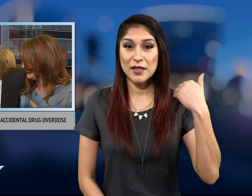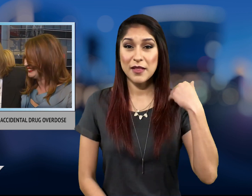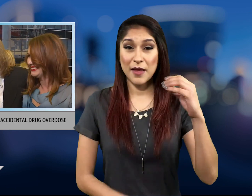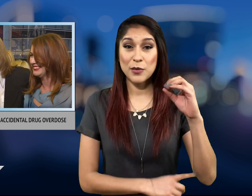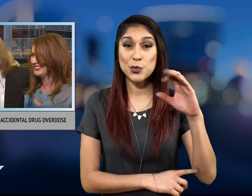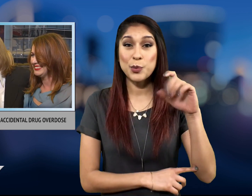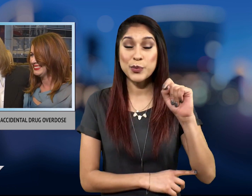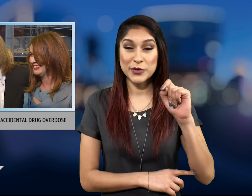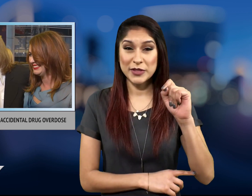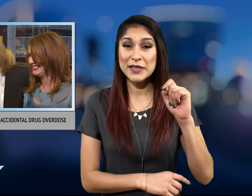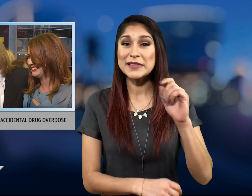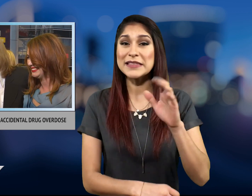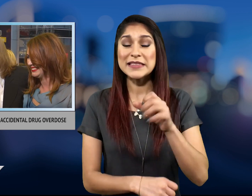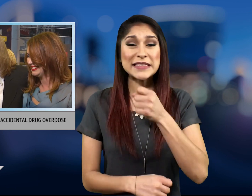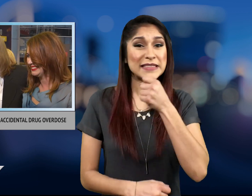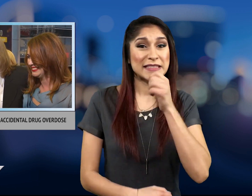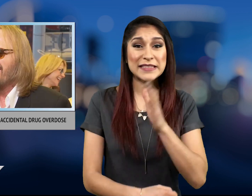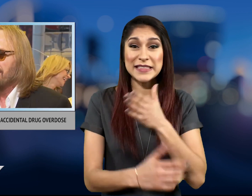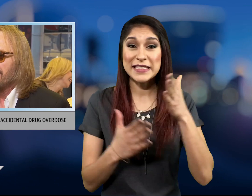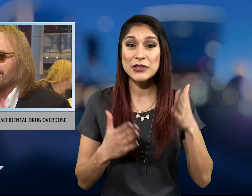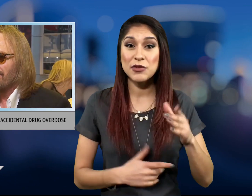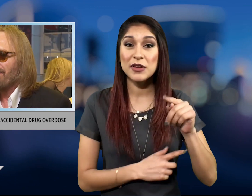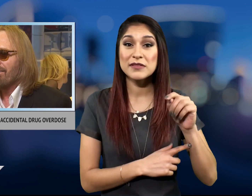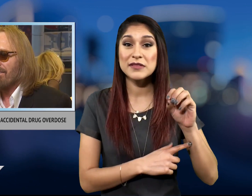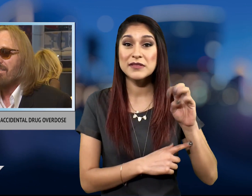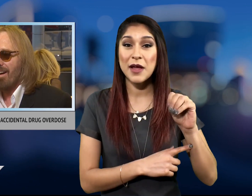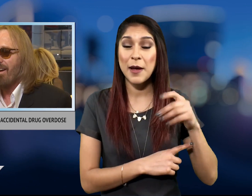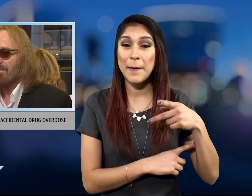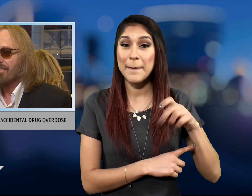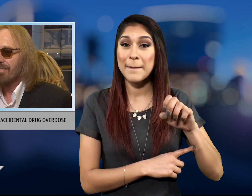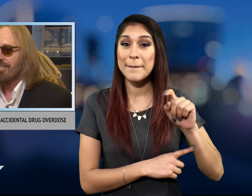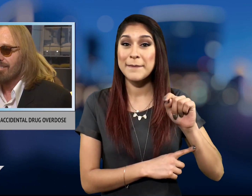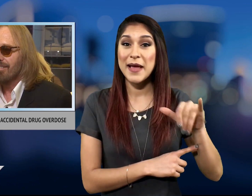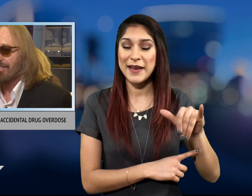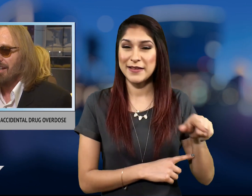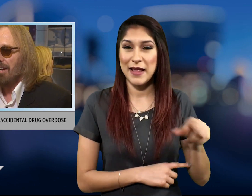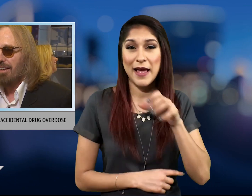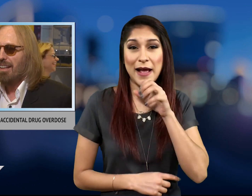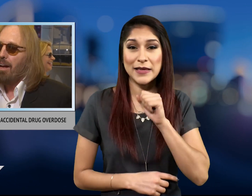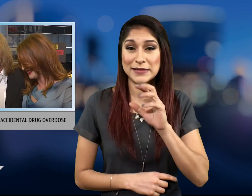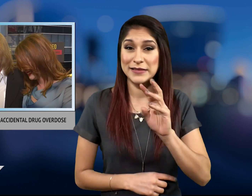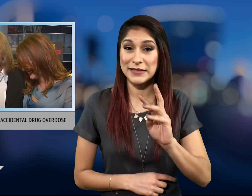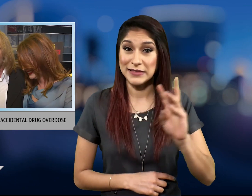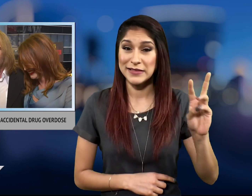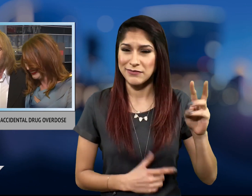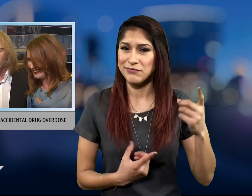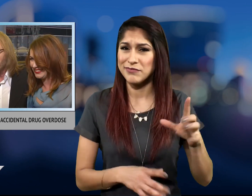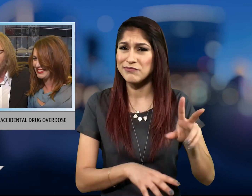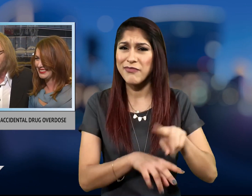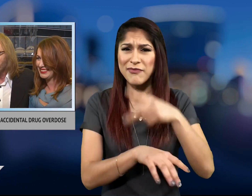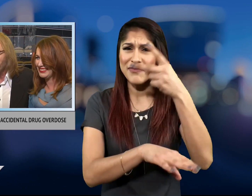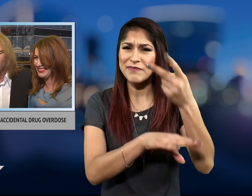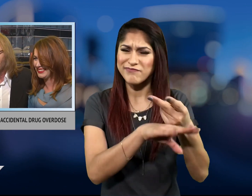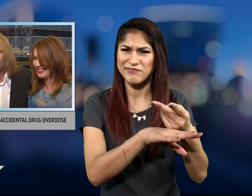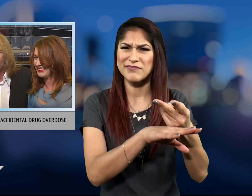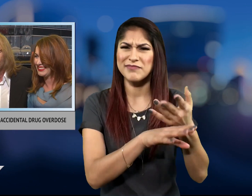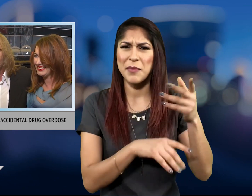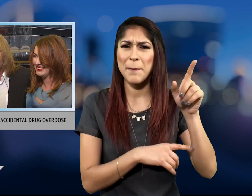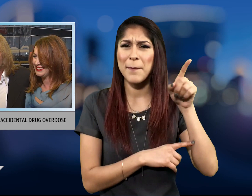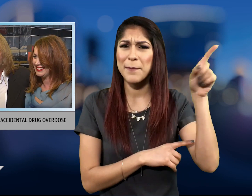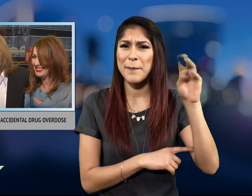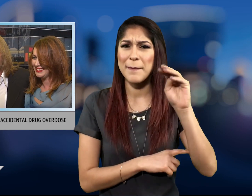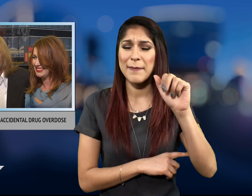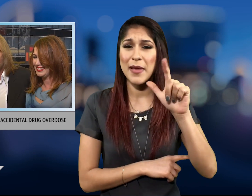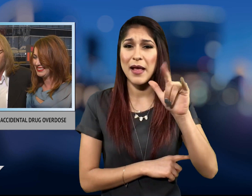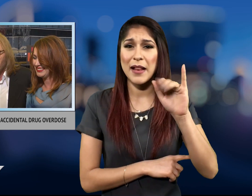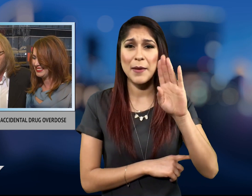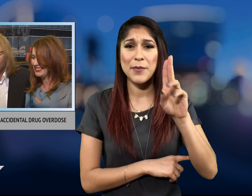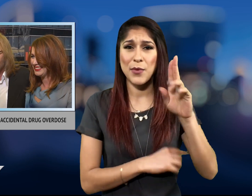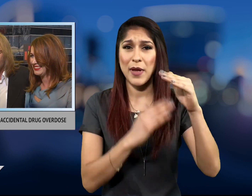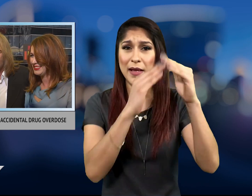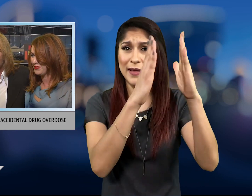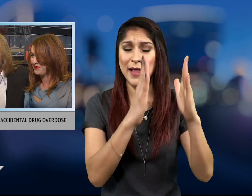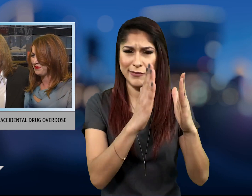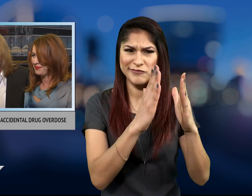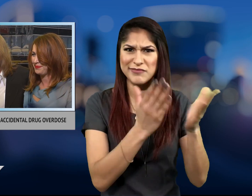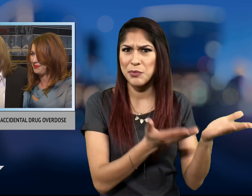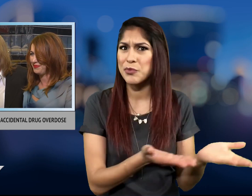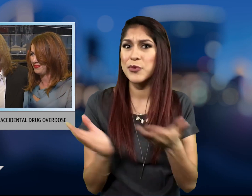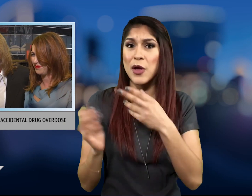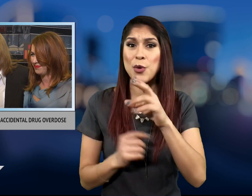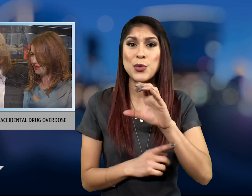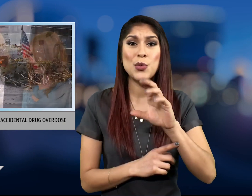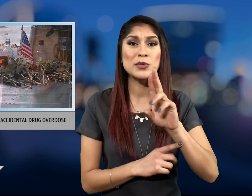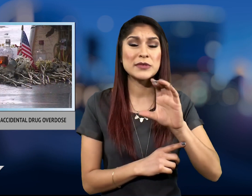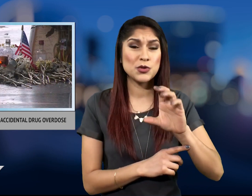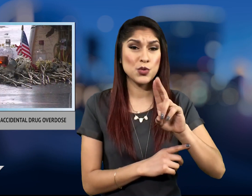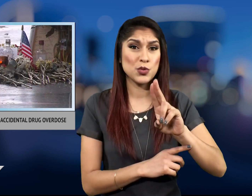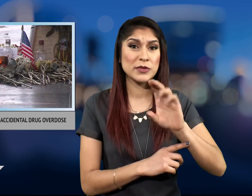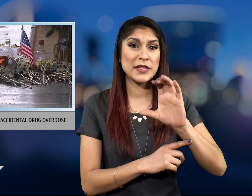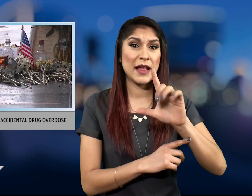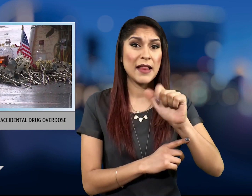Back in October singer Tom Petty collapsed at his Malibu home and later died at UCLA